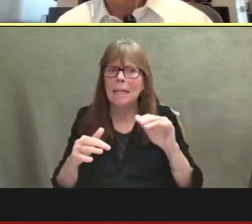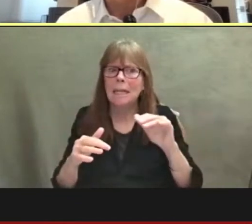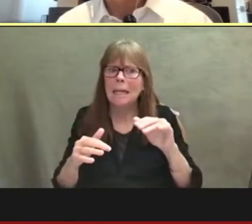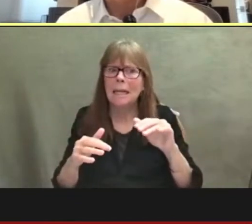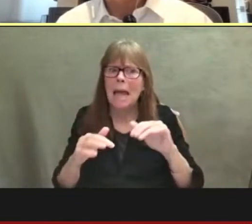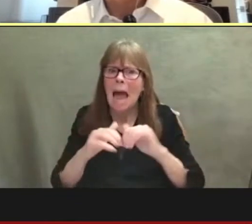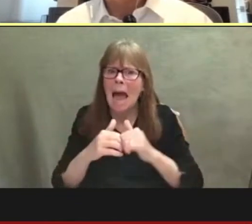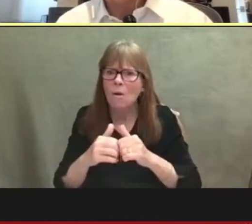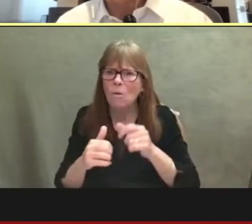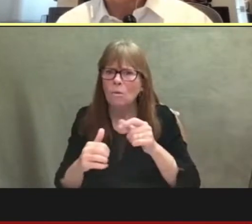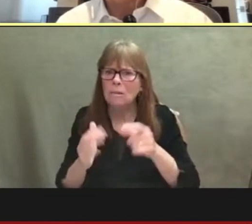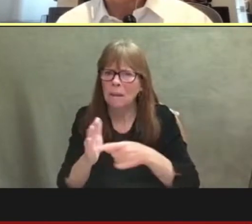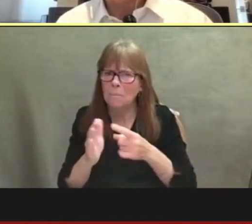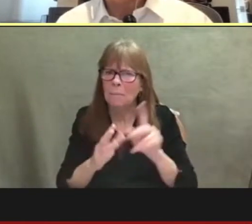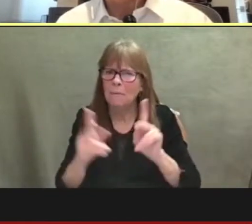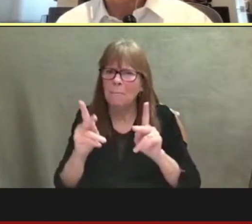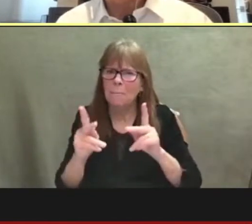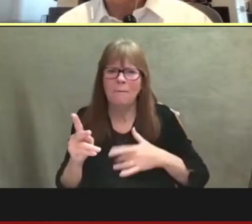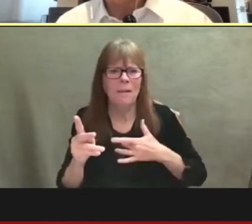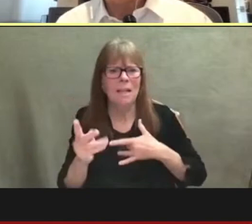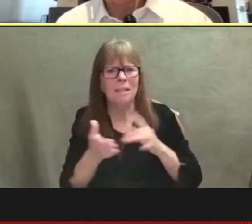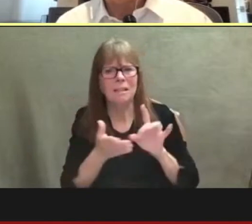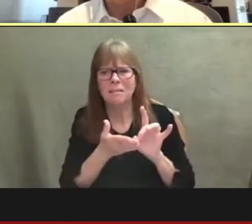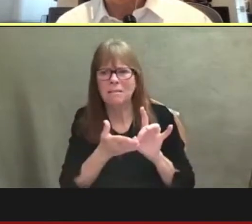And so, and what people can do to overcome that.